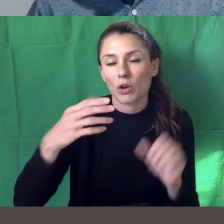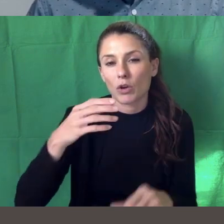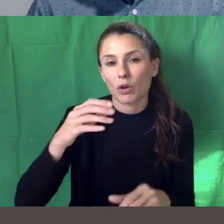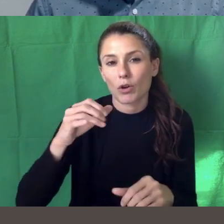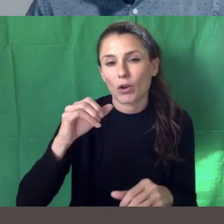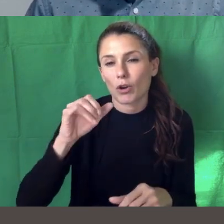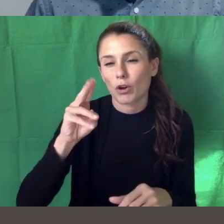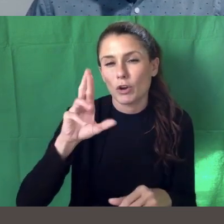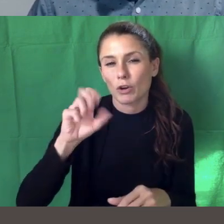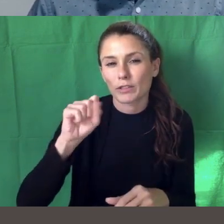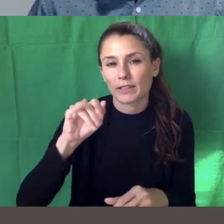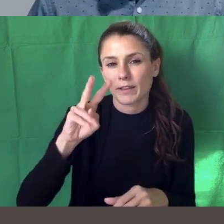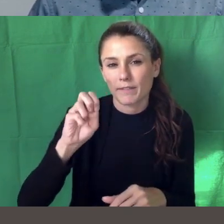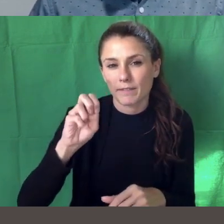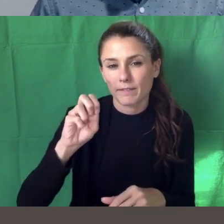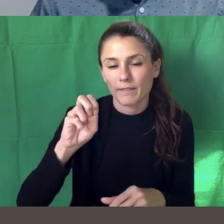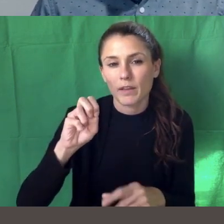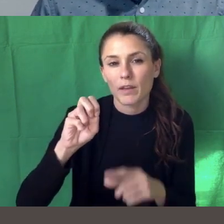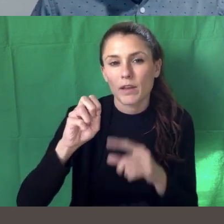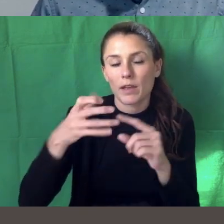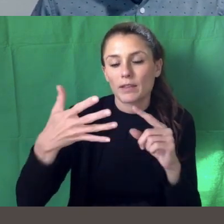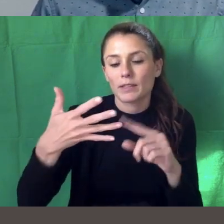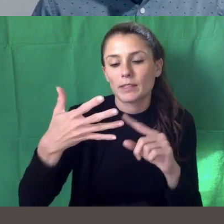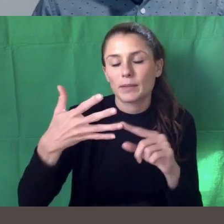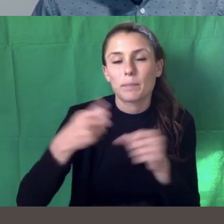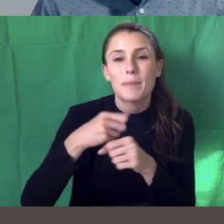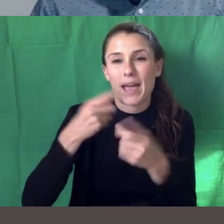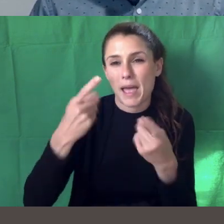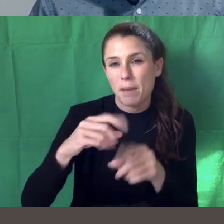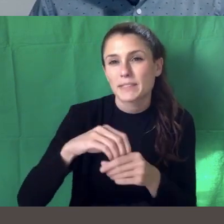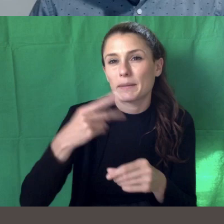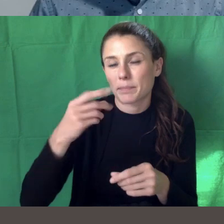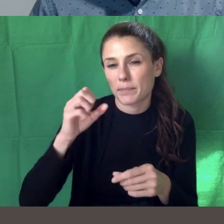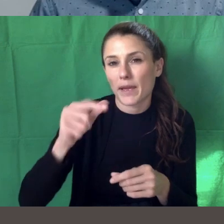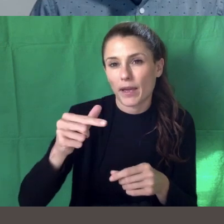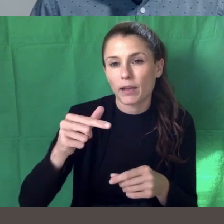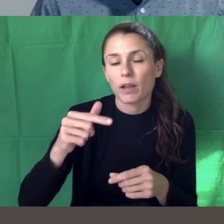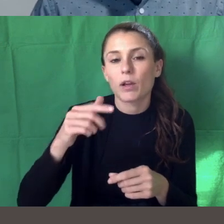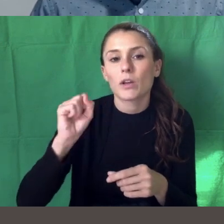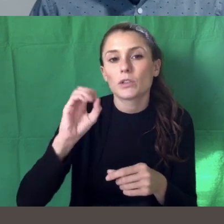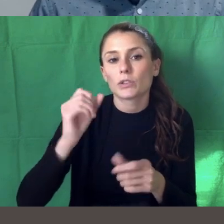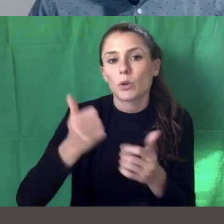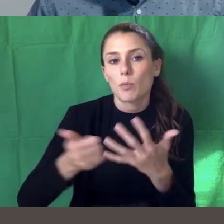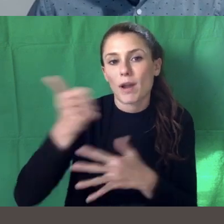This is the thing that happens sometimes in PEG that makes it very powerful. So a primary can keep matching.